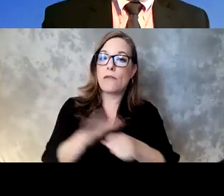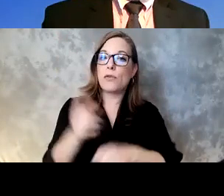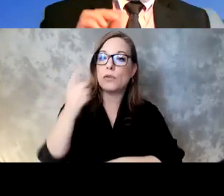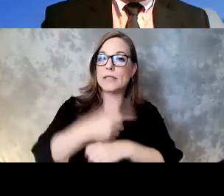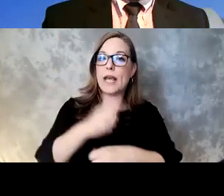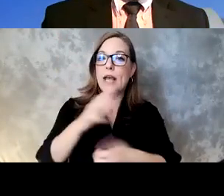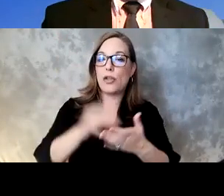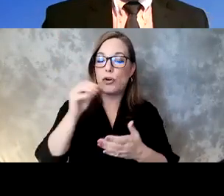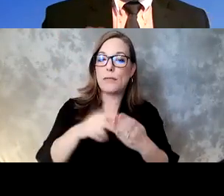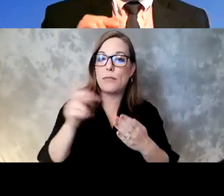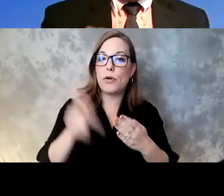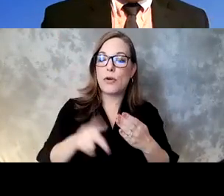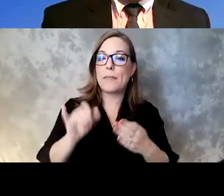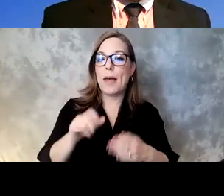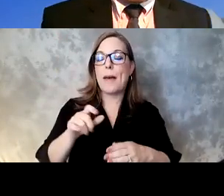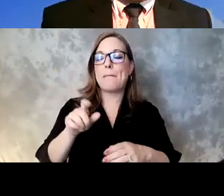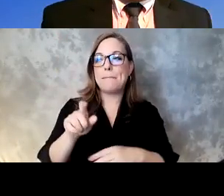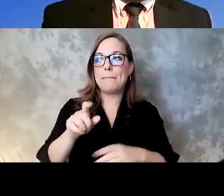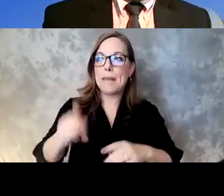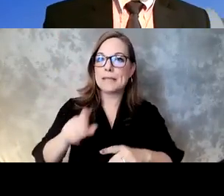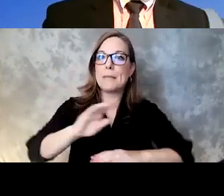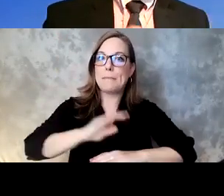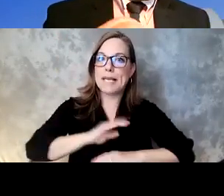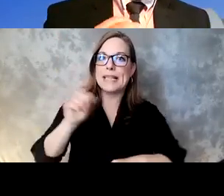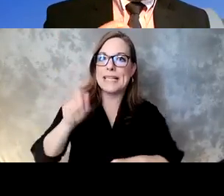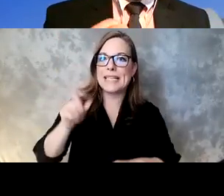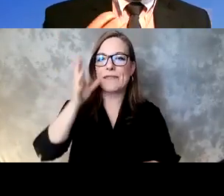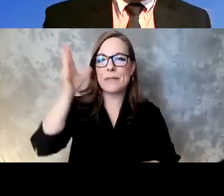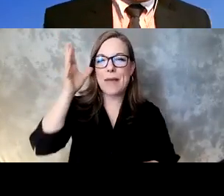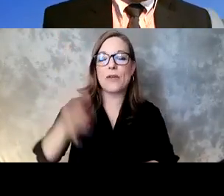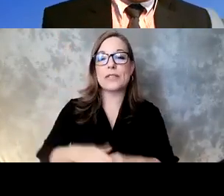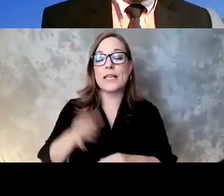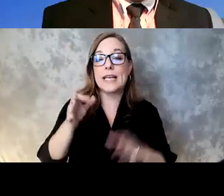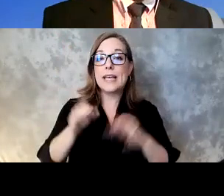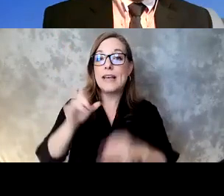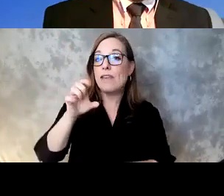programs that meet the needs of parents. If LEAs have the expanded learning opportunities